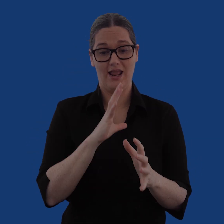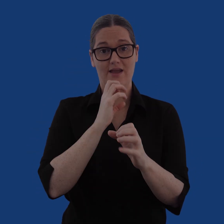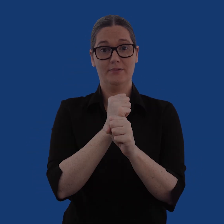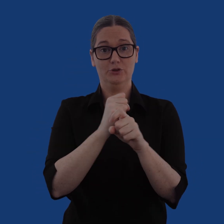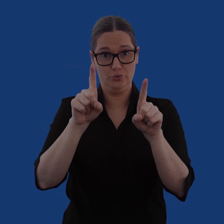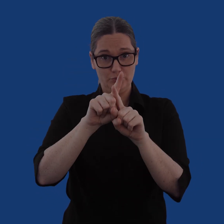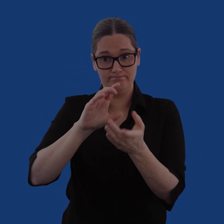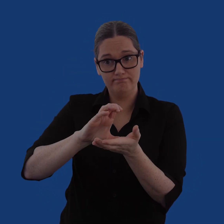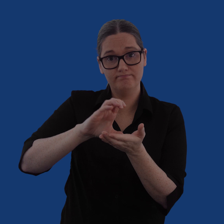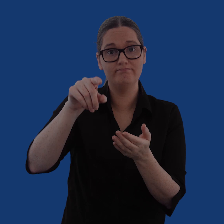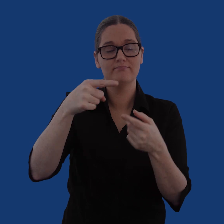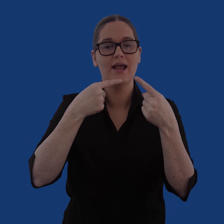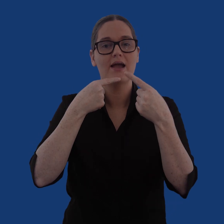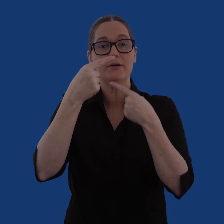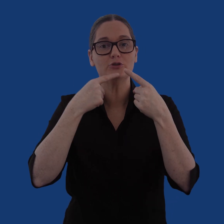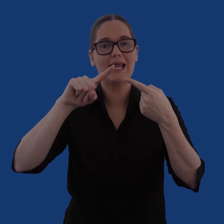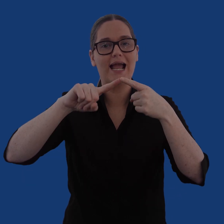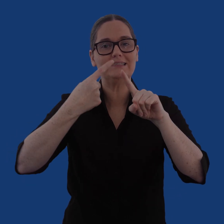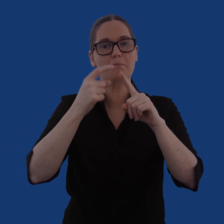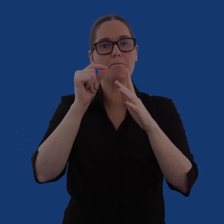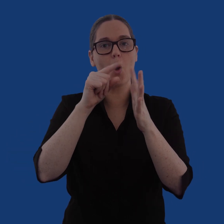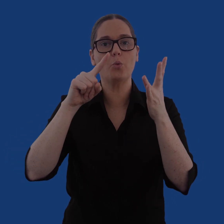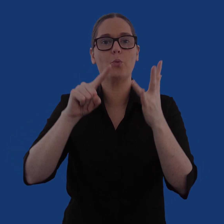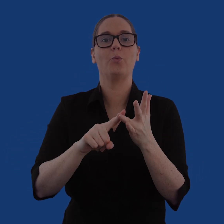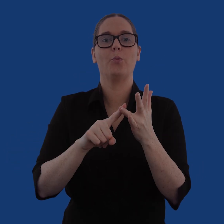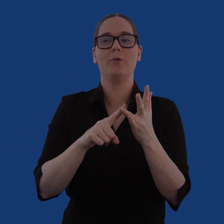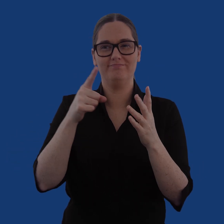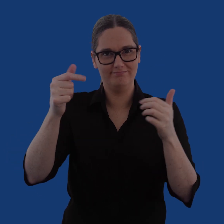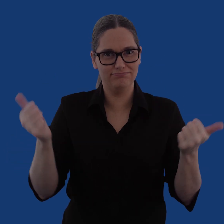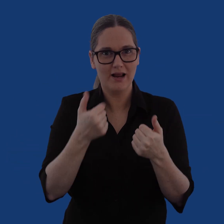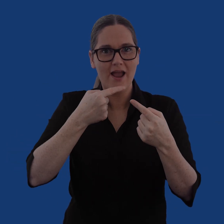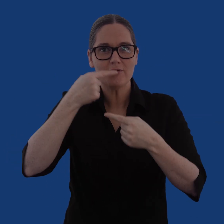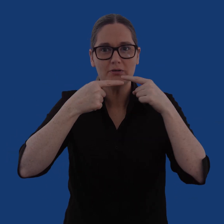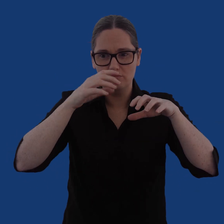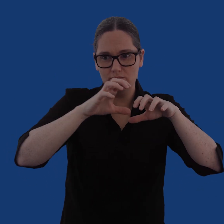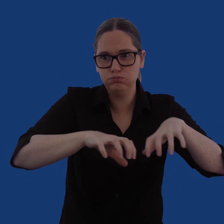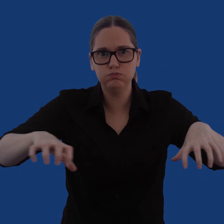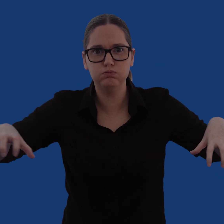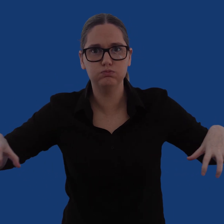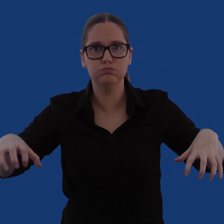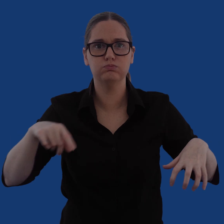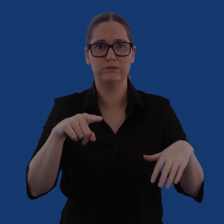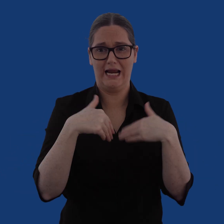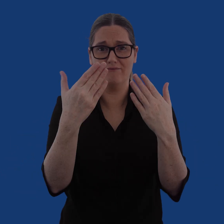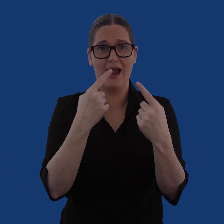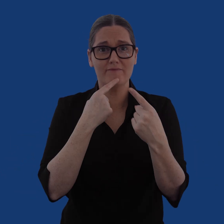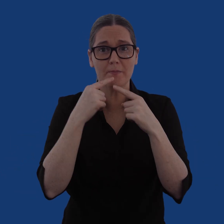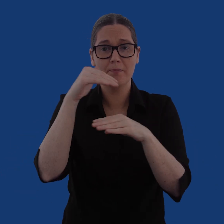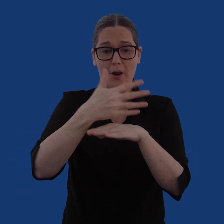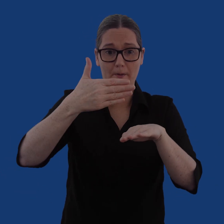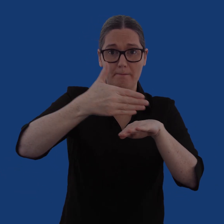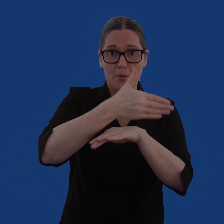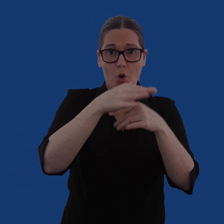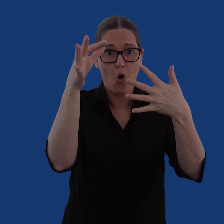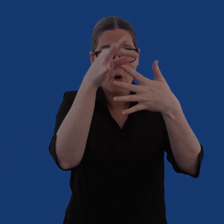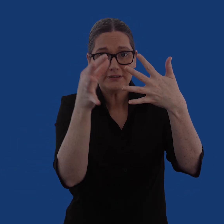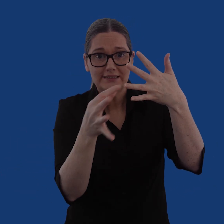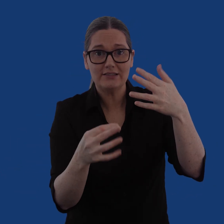We also fund information expos that give information about employment options